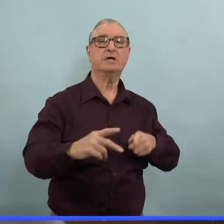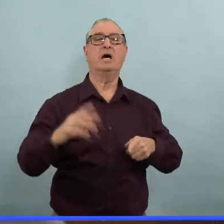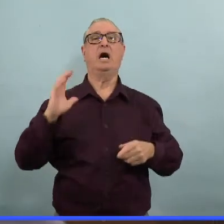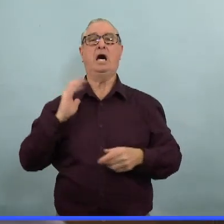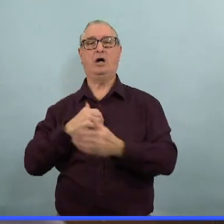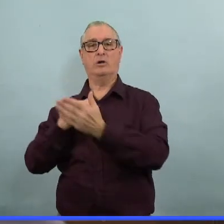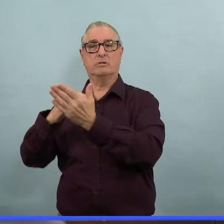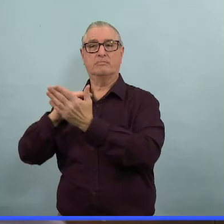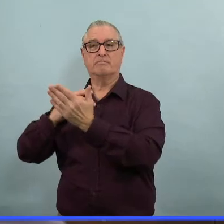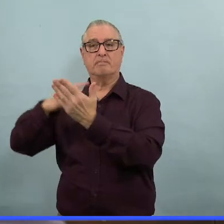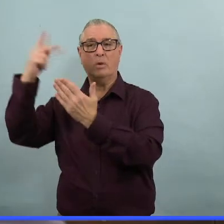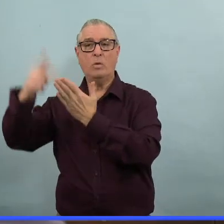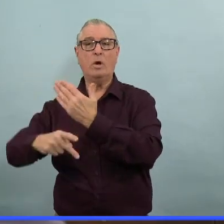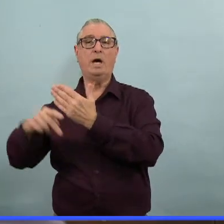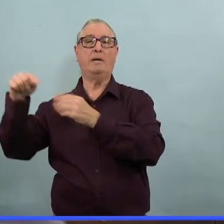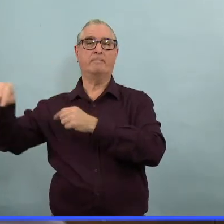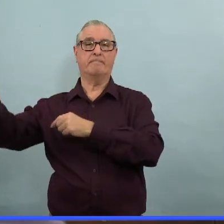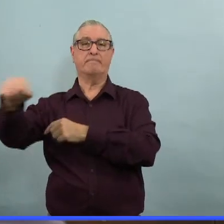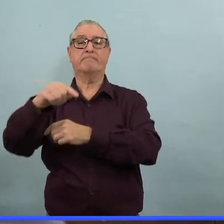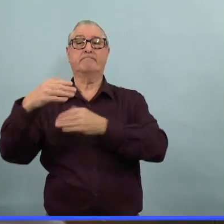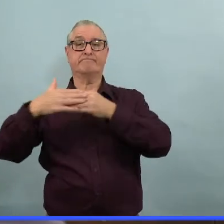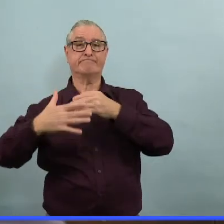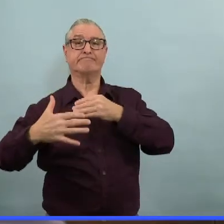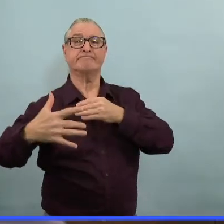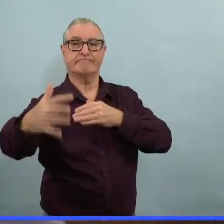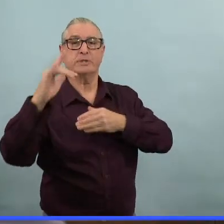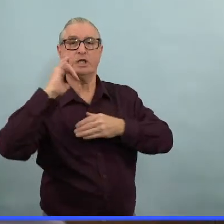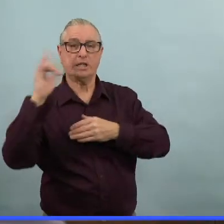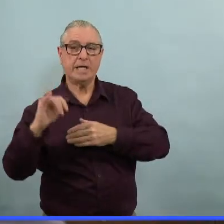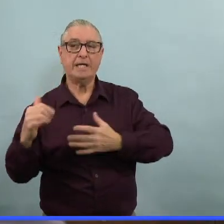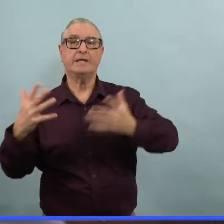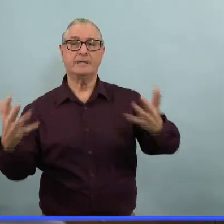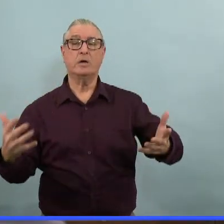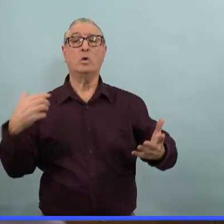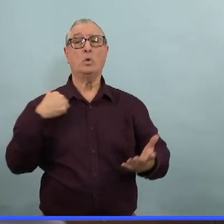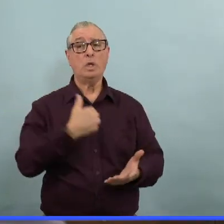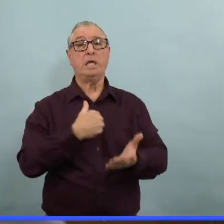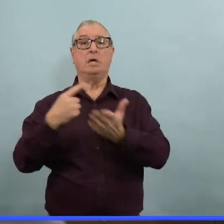and so we don't you know discuss necessarily the the details of the response and they're and